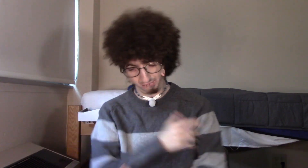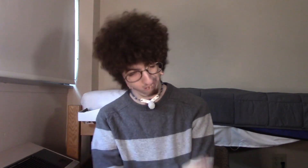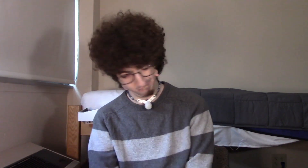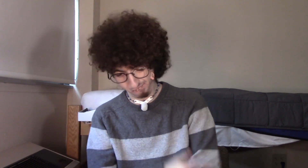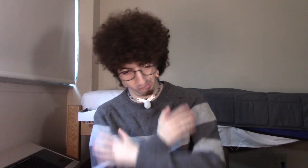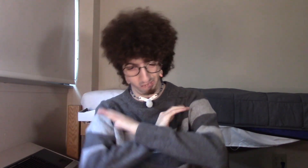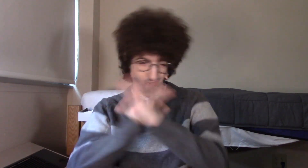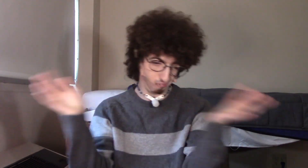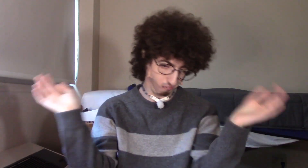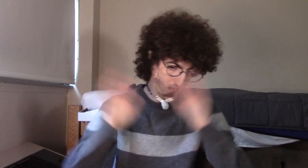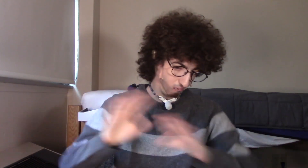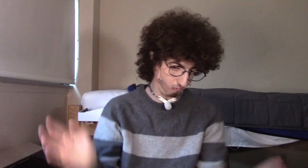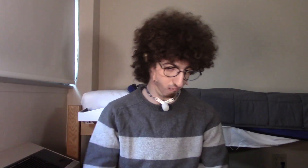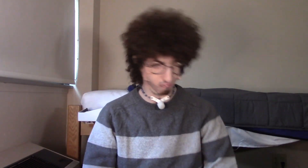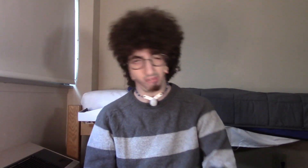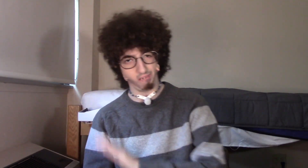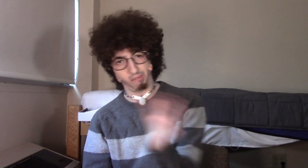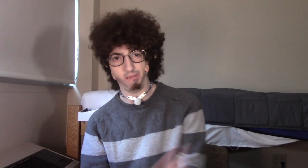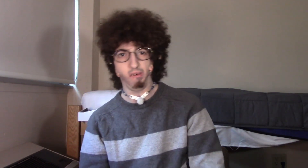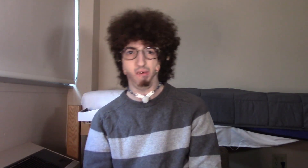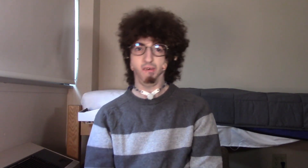Nah nah nah nah..